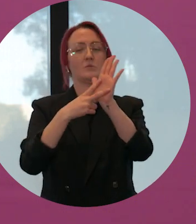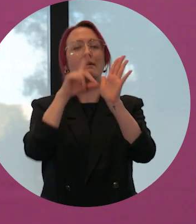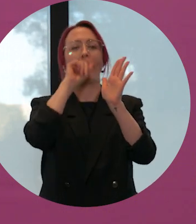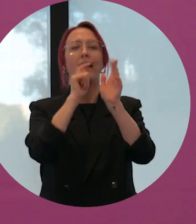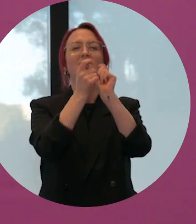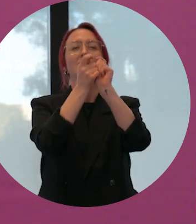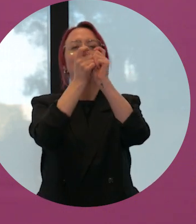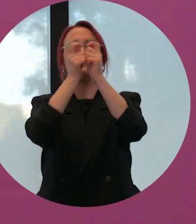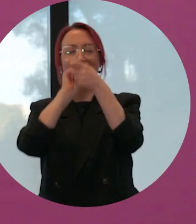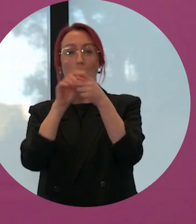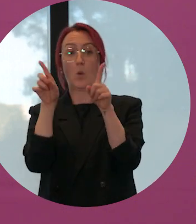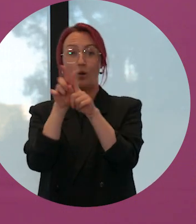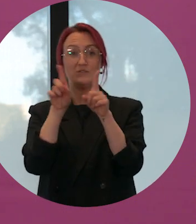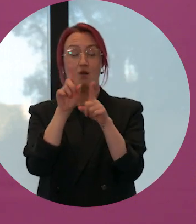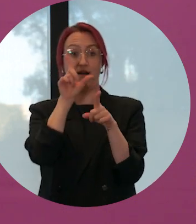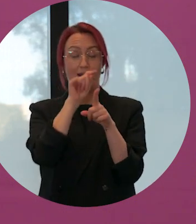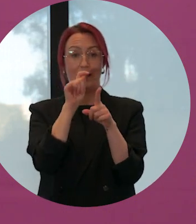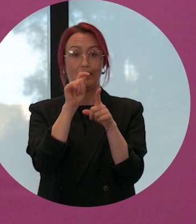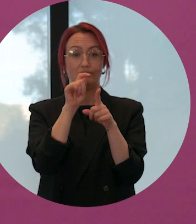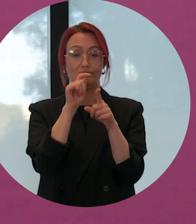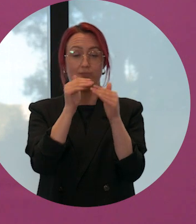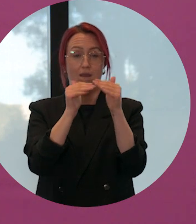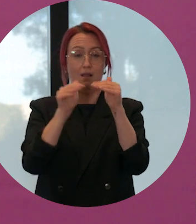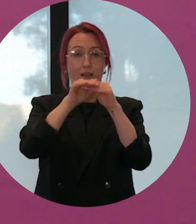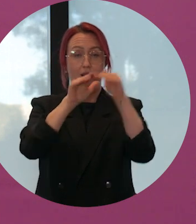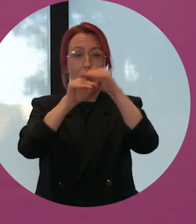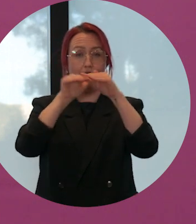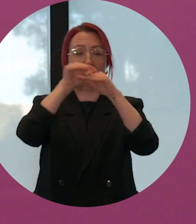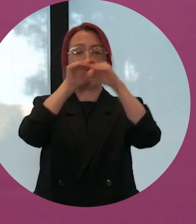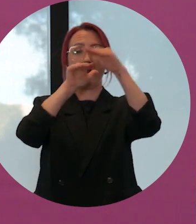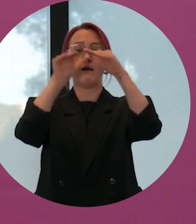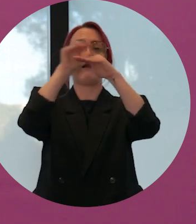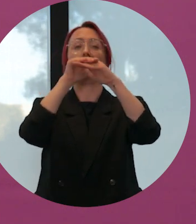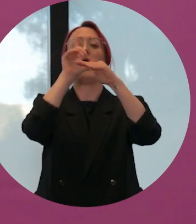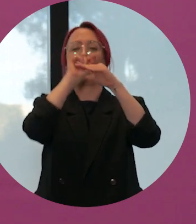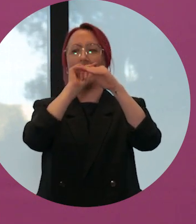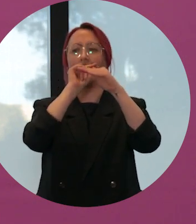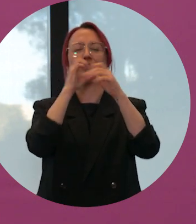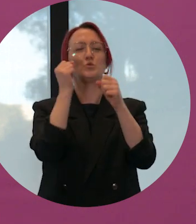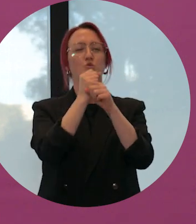to itself, which means that multiple layers can be stacked together when thicker car parts are needed.